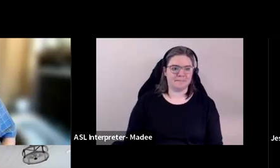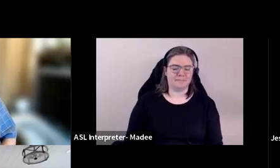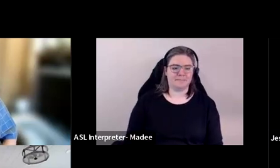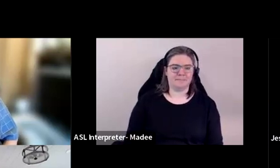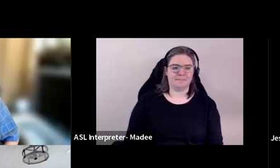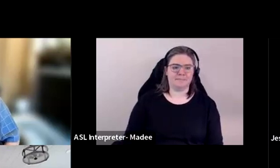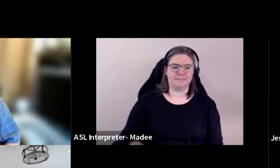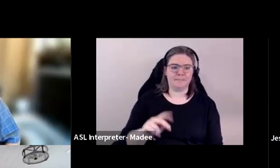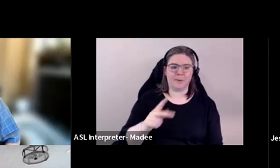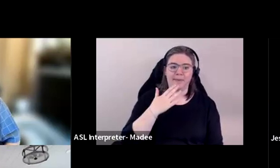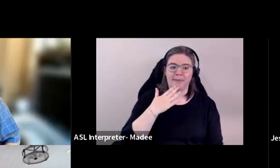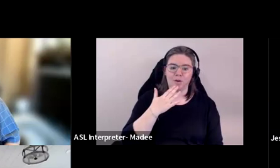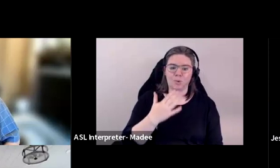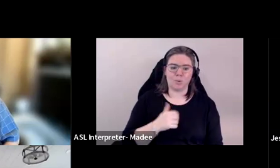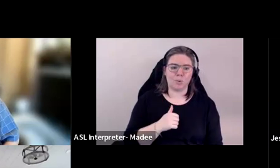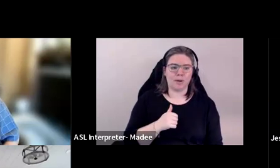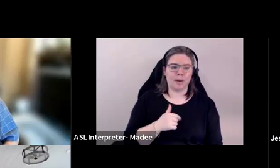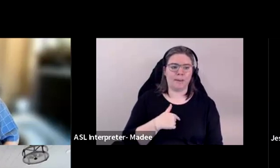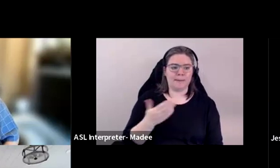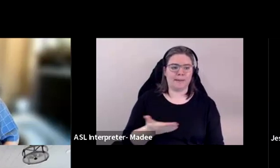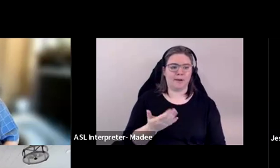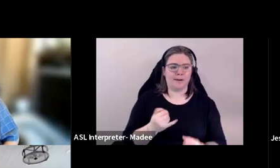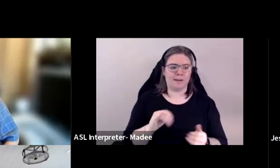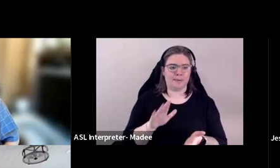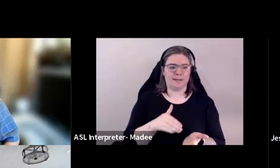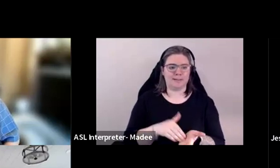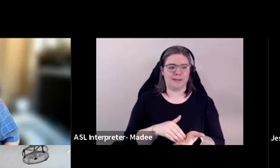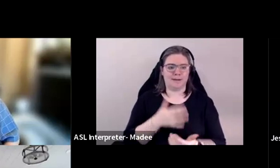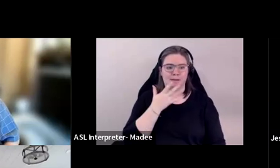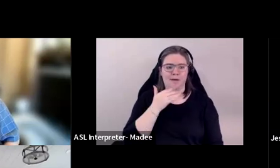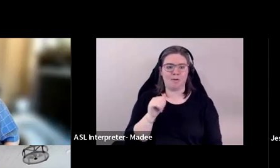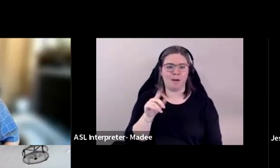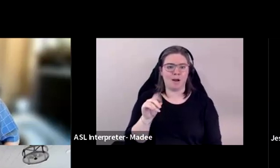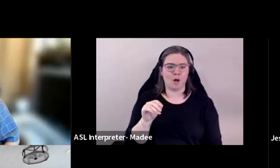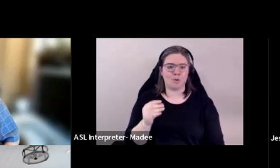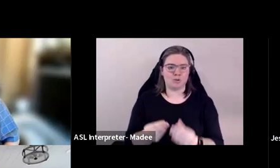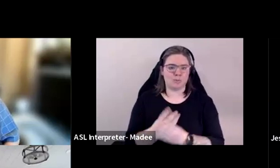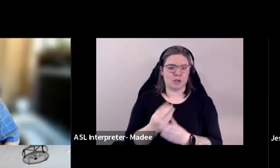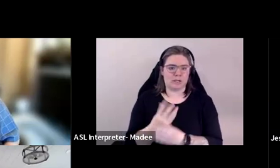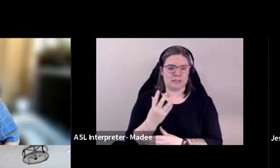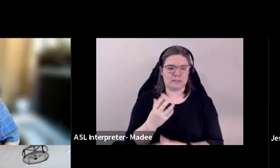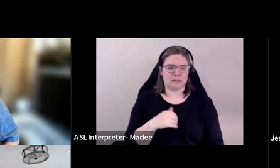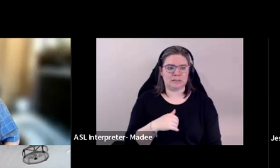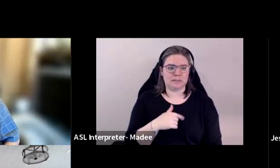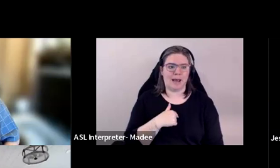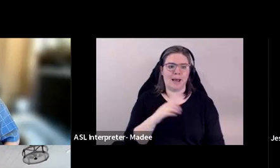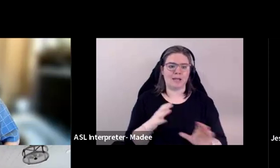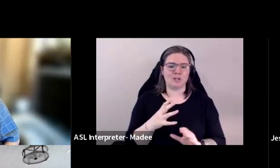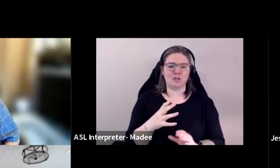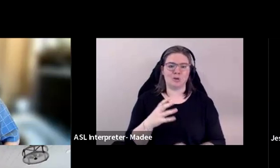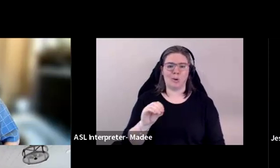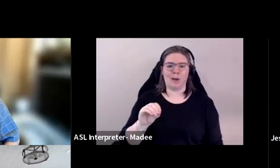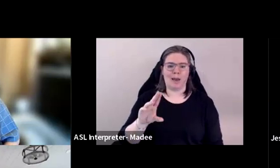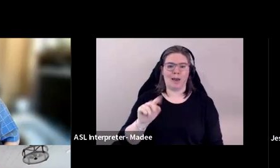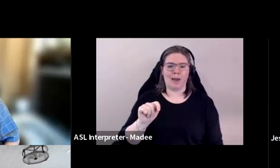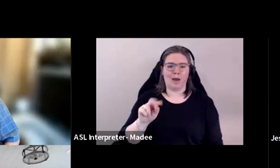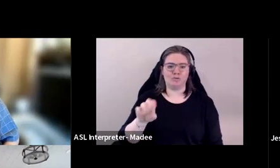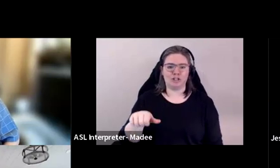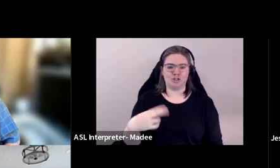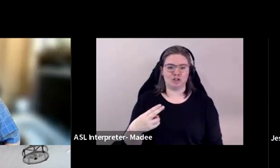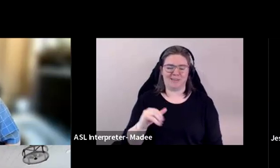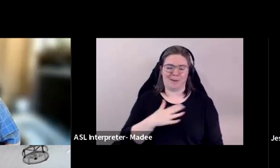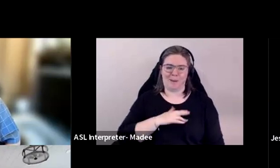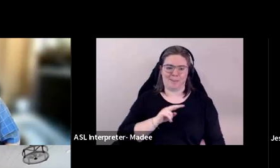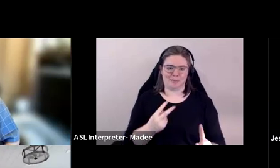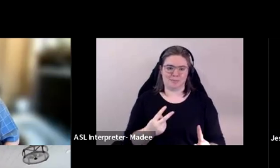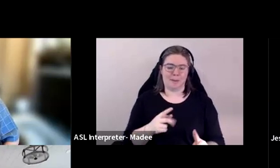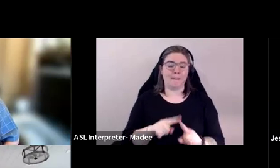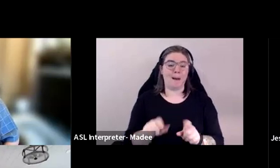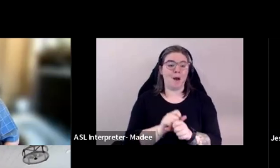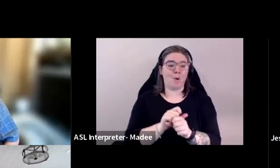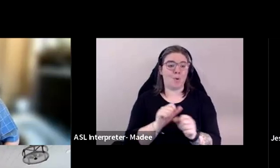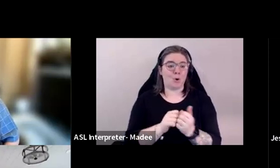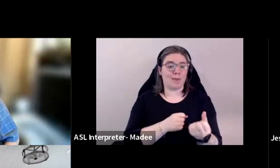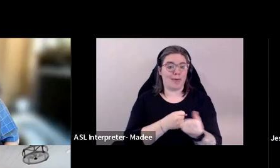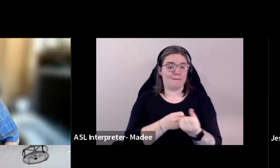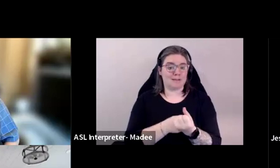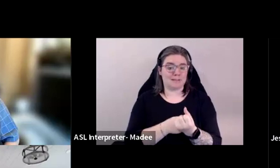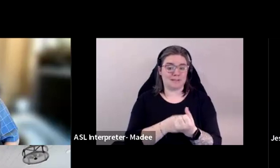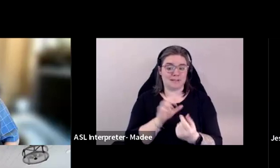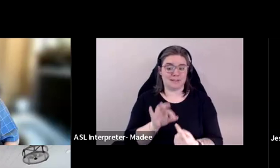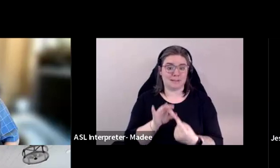Maria Cordova: Thank you. So I am at the independent center in Colorado Springs, Colorado and I mostly do outreach. So all of this is gonna come from an outreach perspective. But I work with our advocacy specialists as well. Just